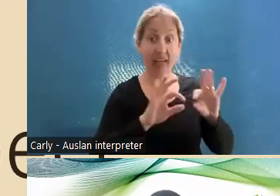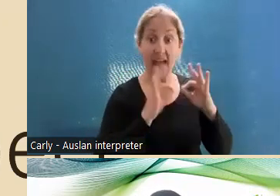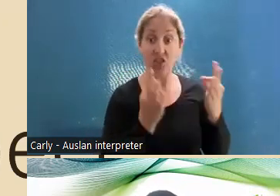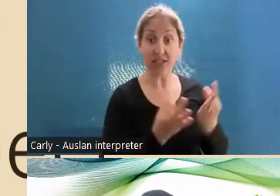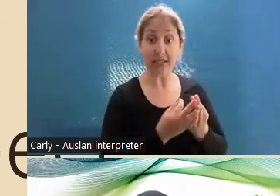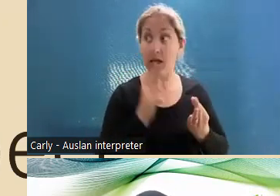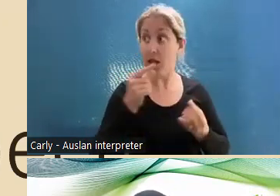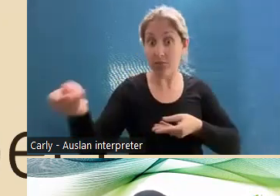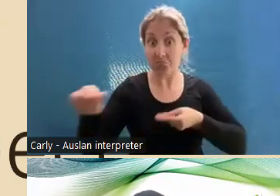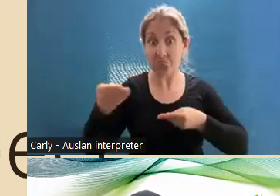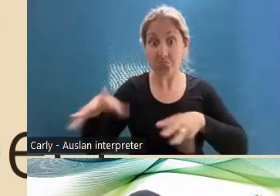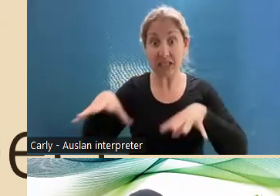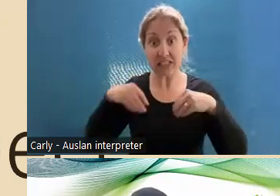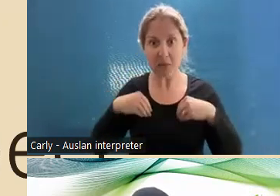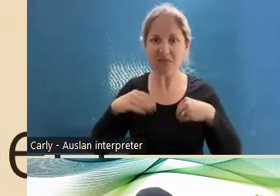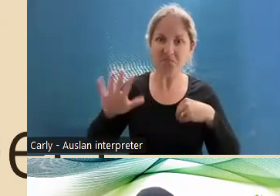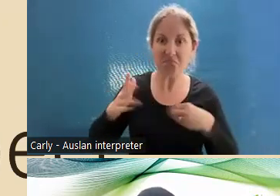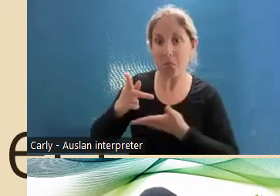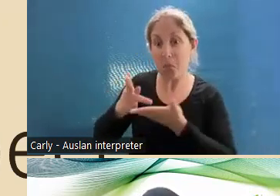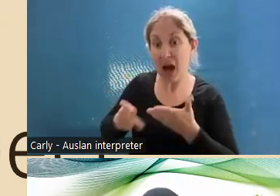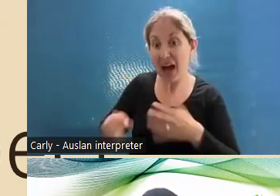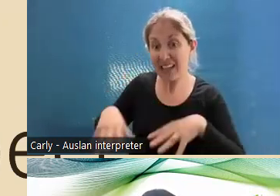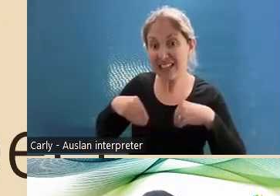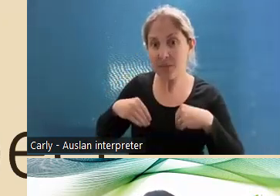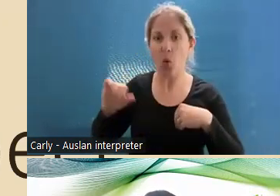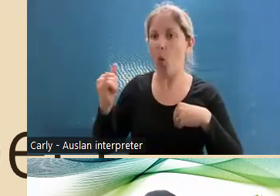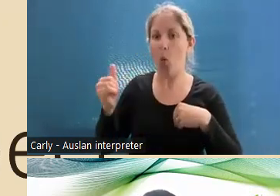accept, partially accept, or reject the recommendations.